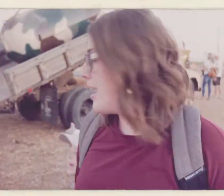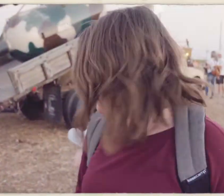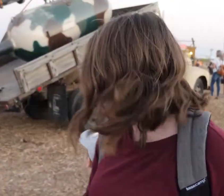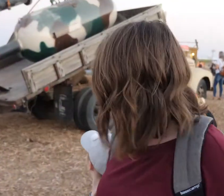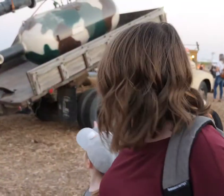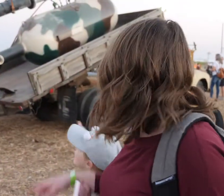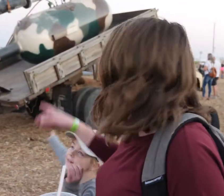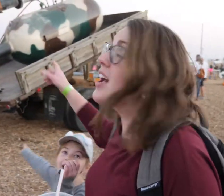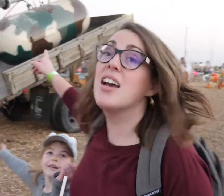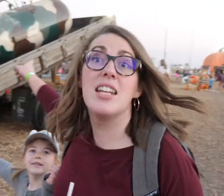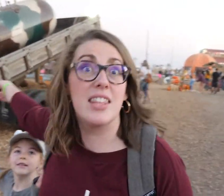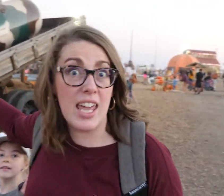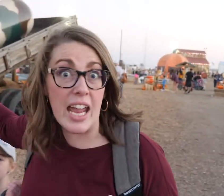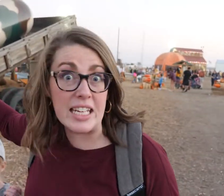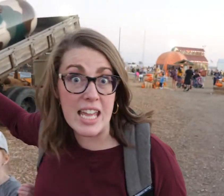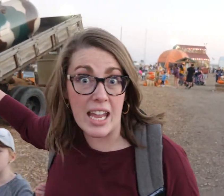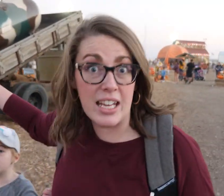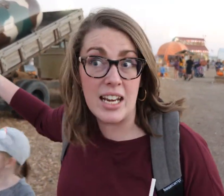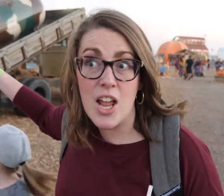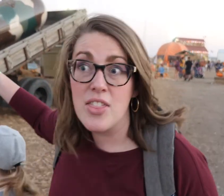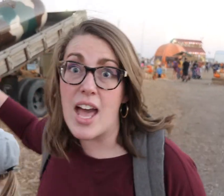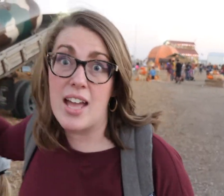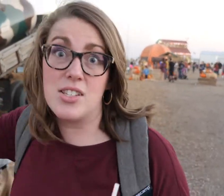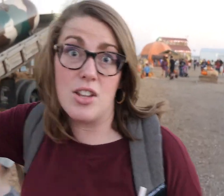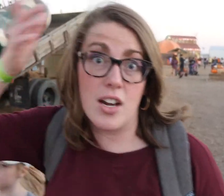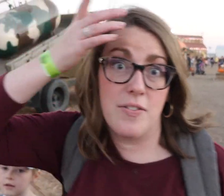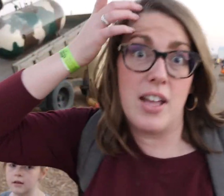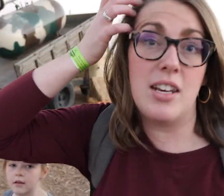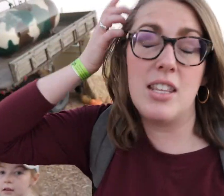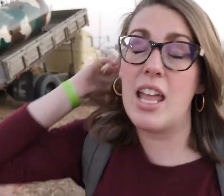And the candy cannon. That is a lot of fun.